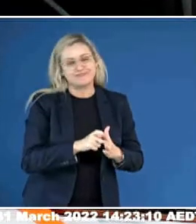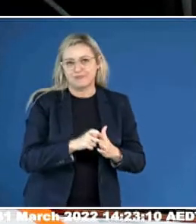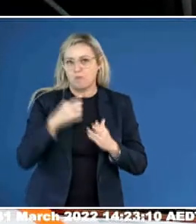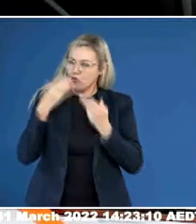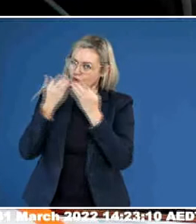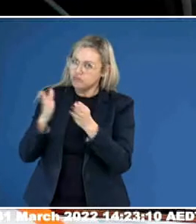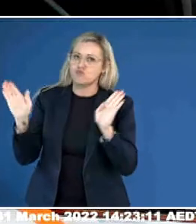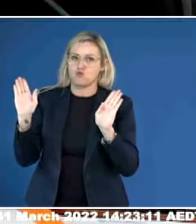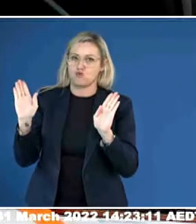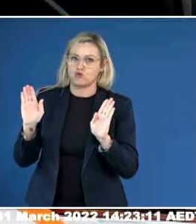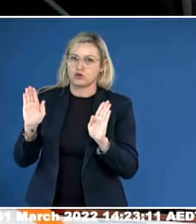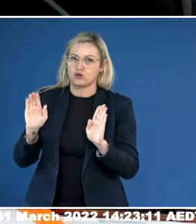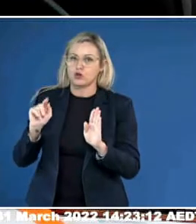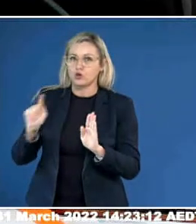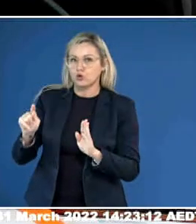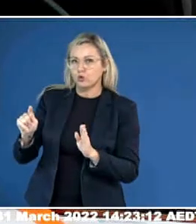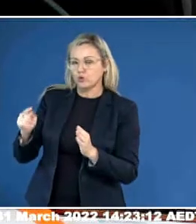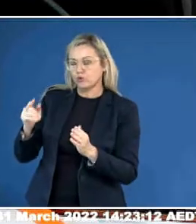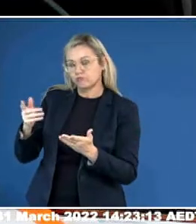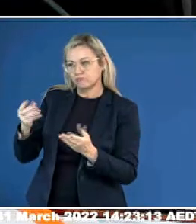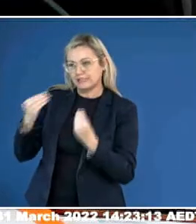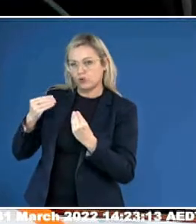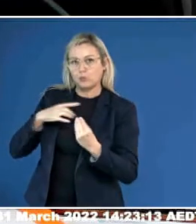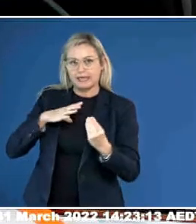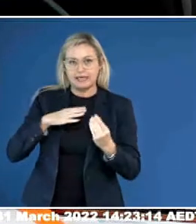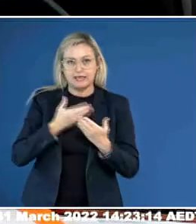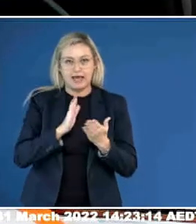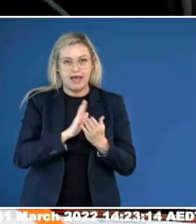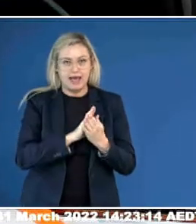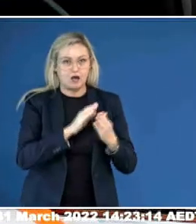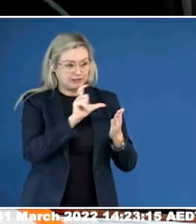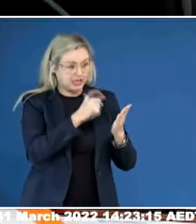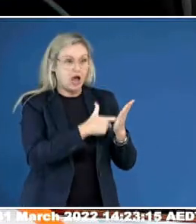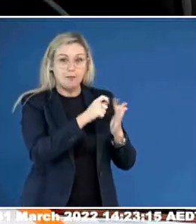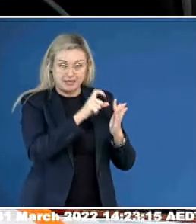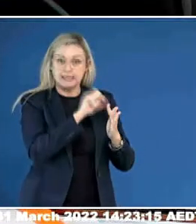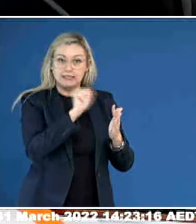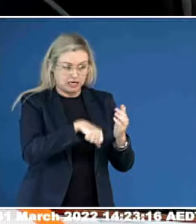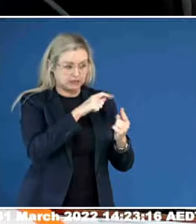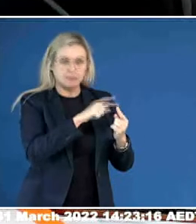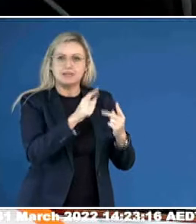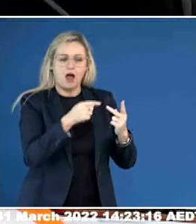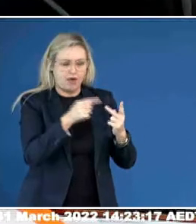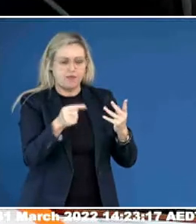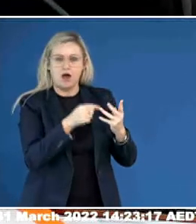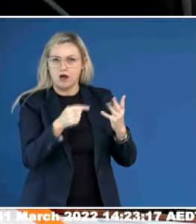at a suite of human rights. When we are talking about women and girls, it is also drawing on the Convention on the